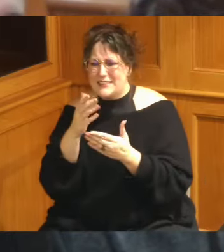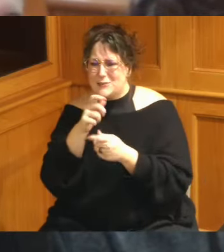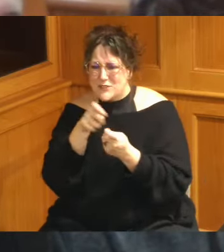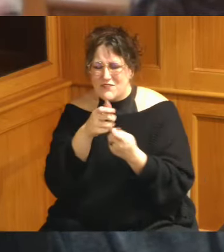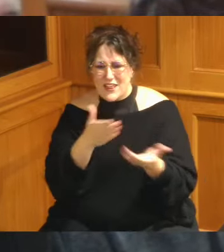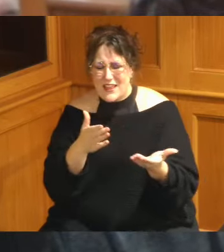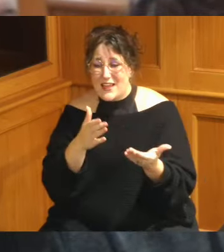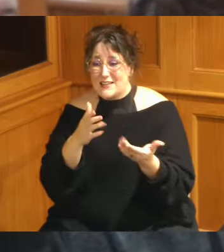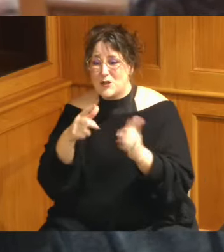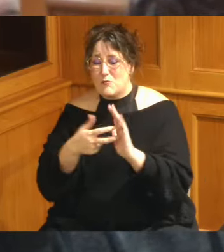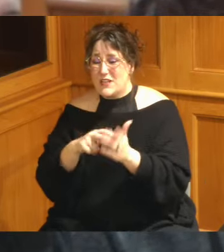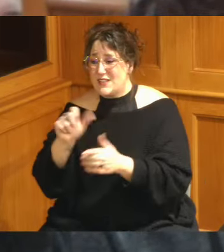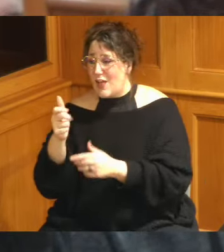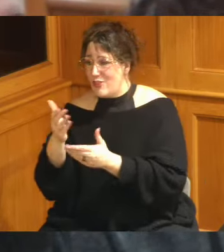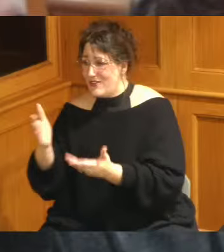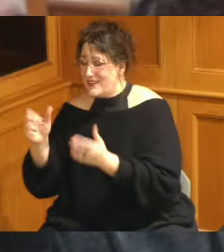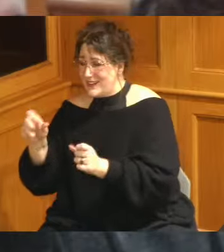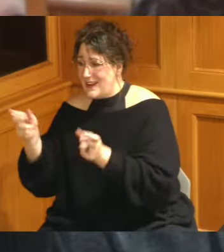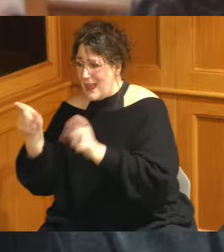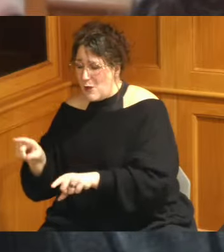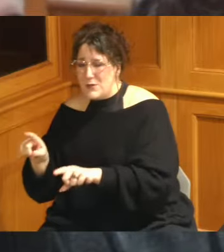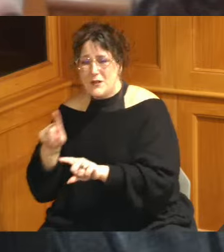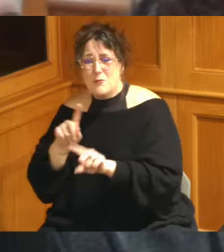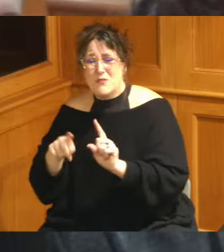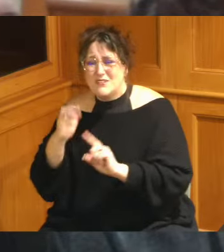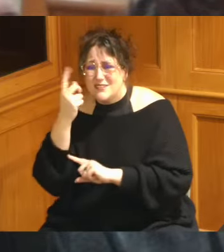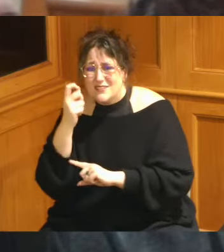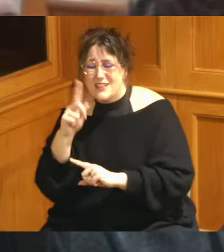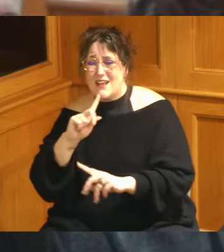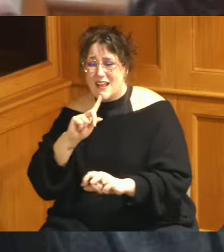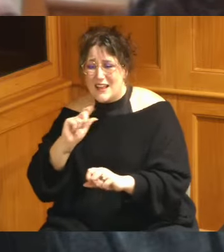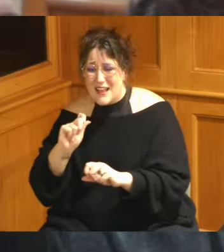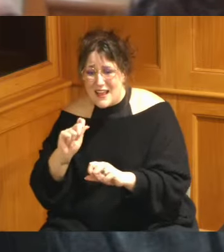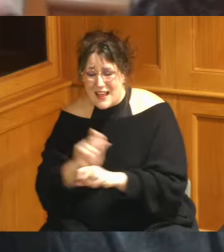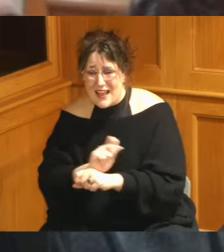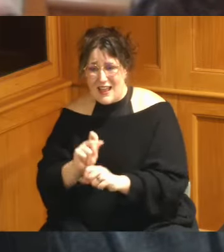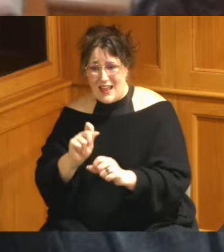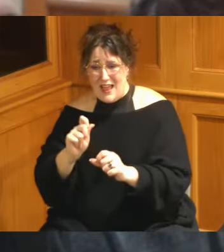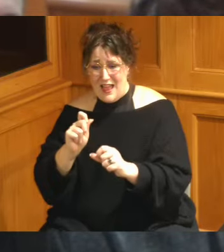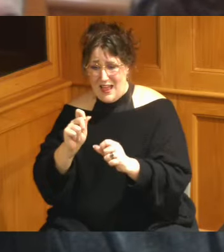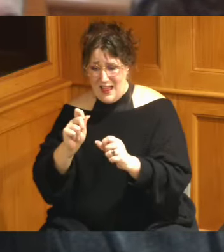we don't want to do is we don't want to cut some things that would actually cause us to spend more